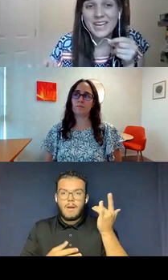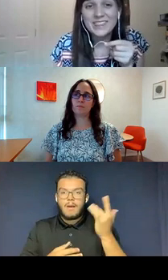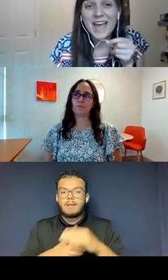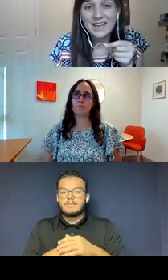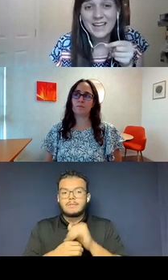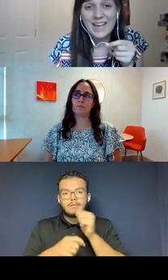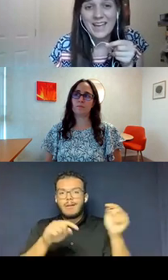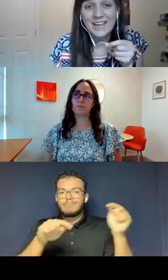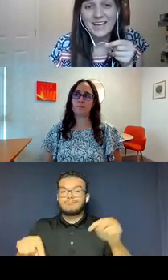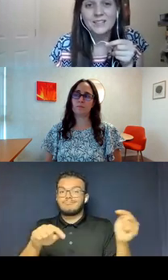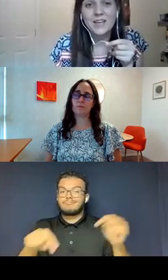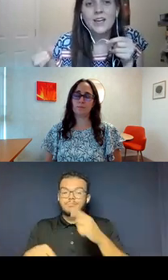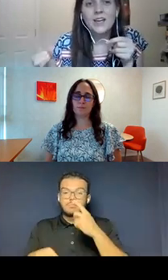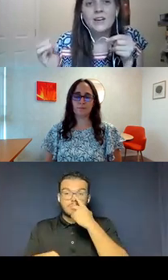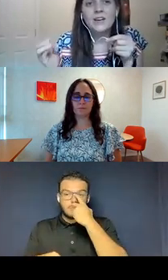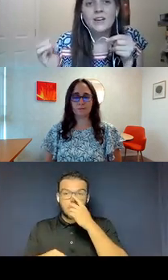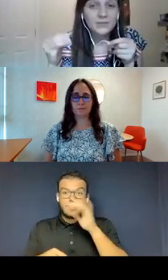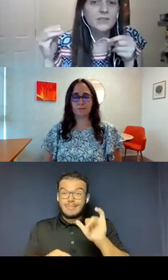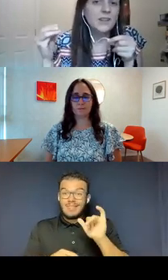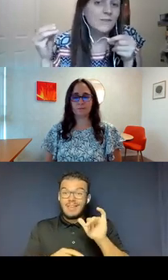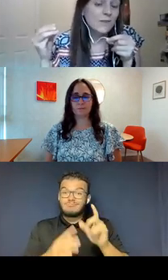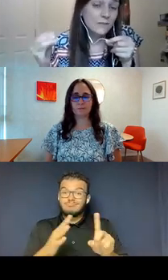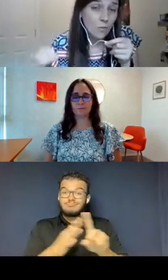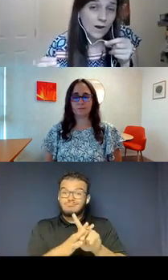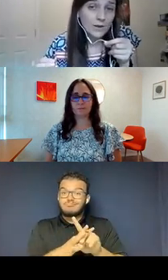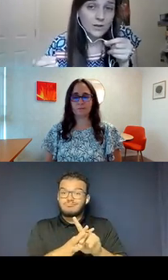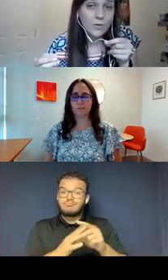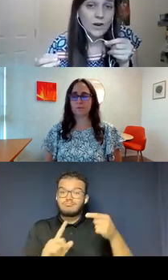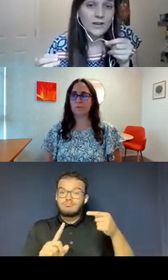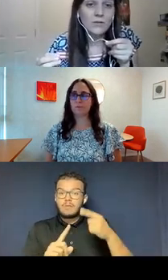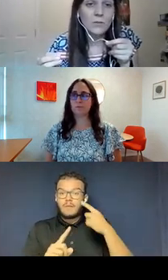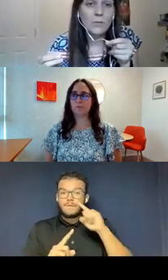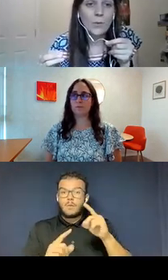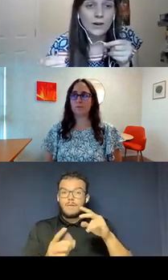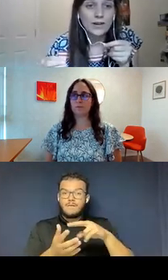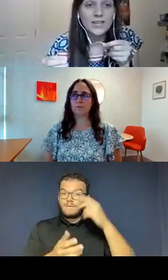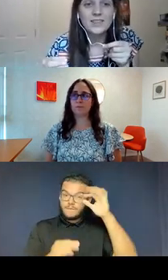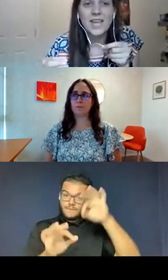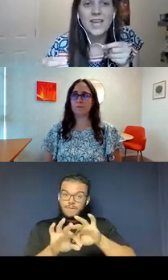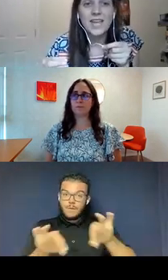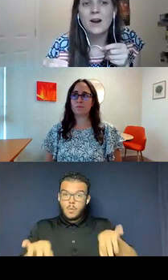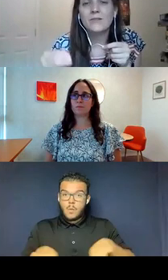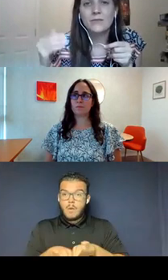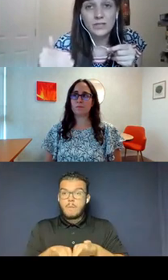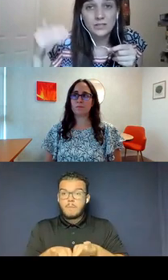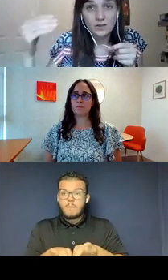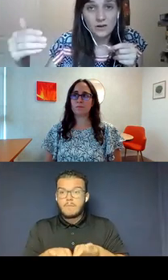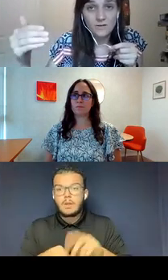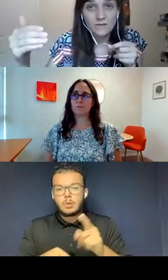But in that case for the purposes of this form, you're going to report that they are fully served,